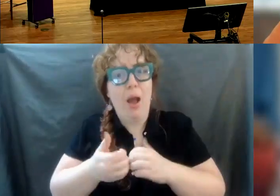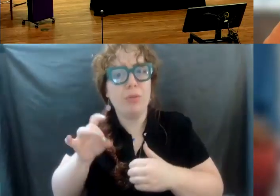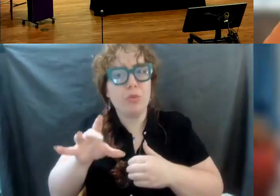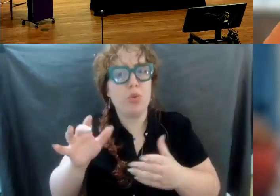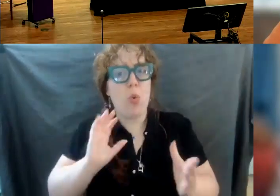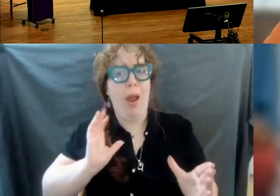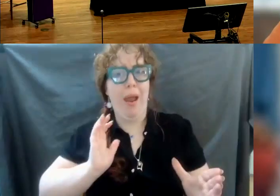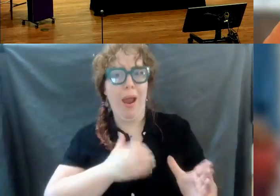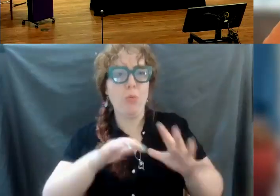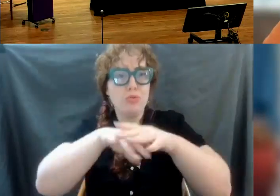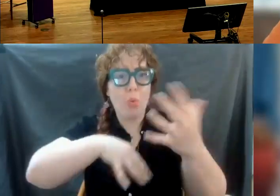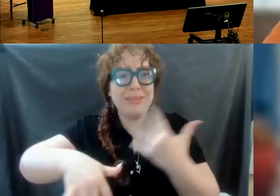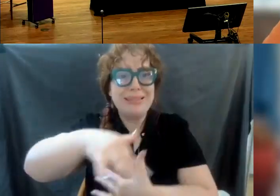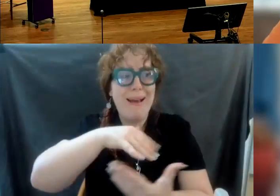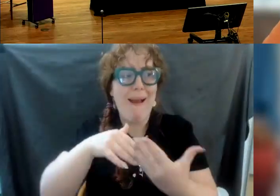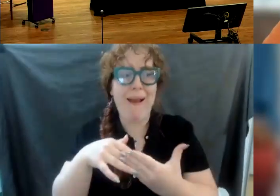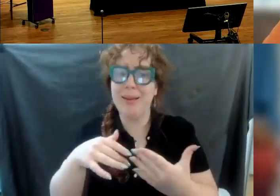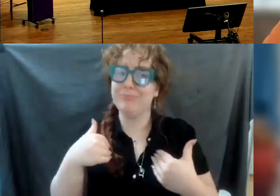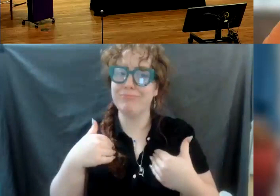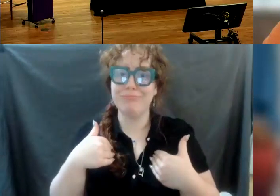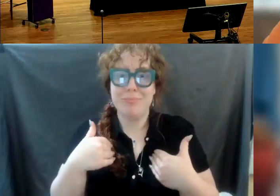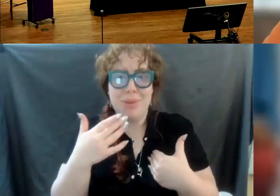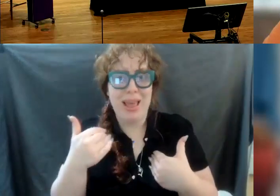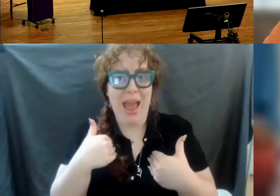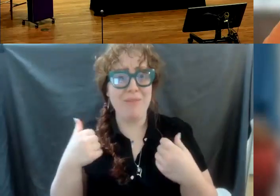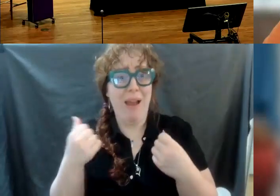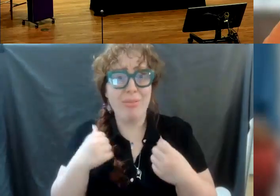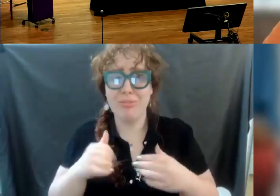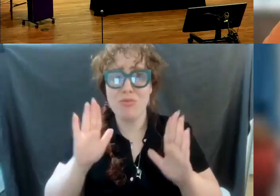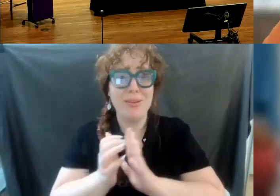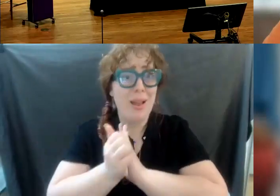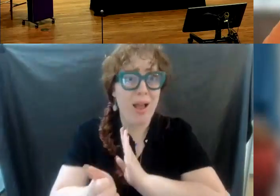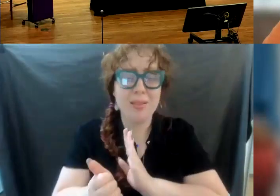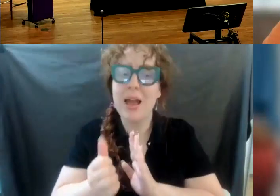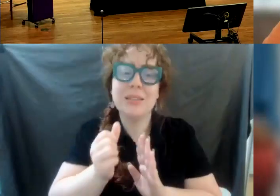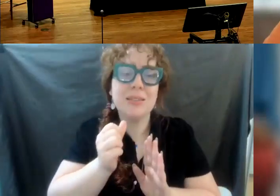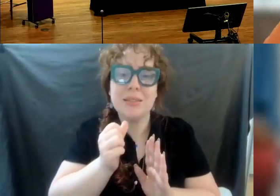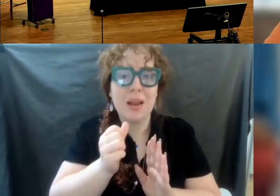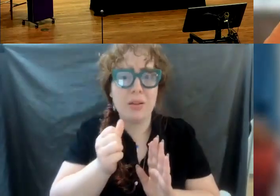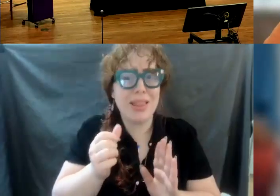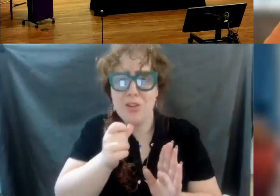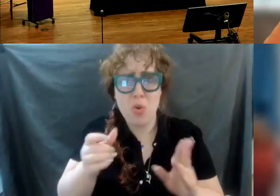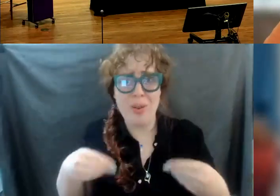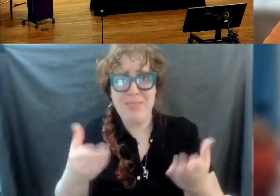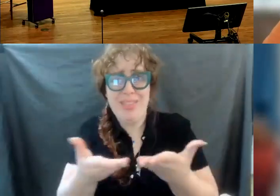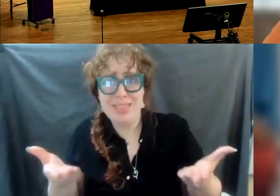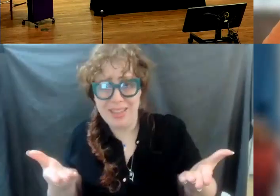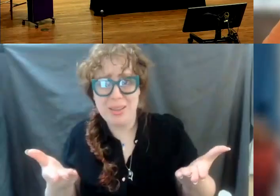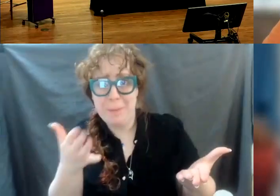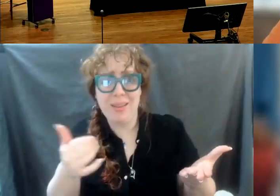rather than rather than contributions that stem from brokenness and not having what you need. And so when I think about public safety